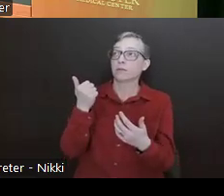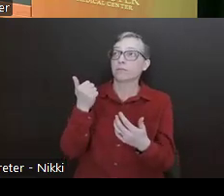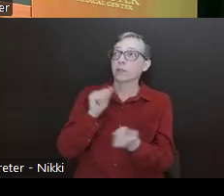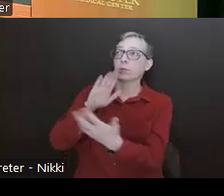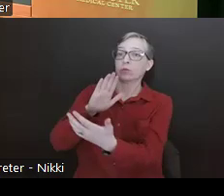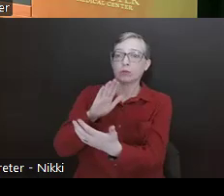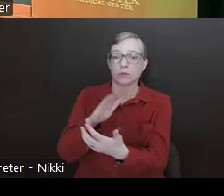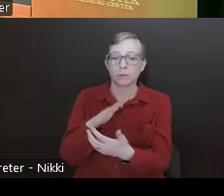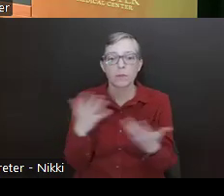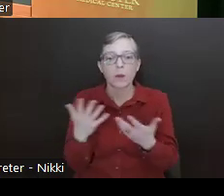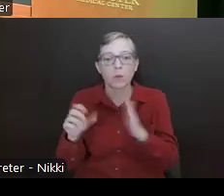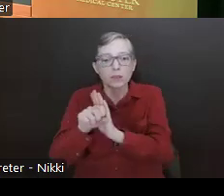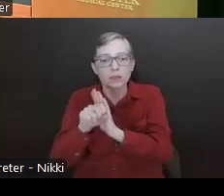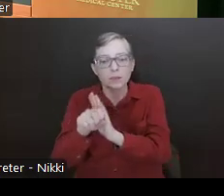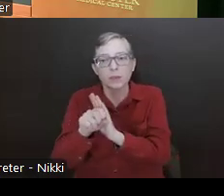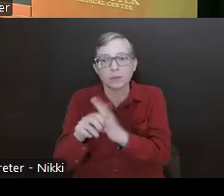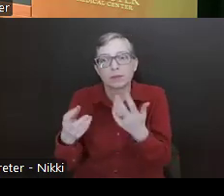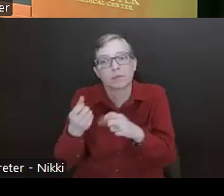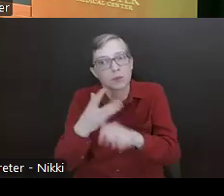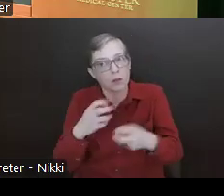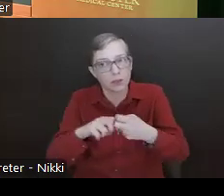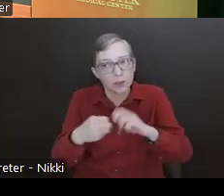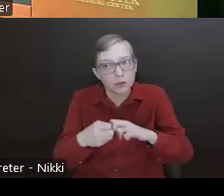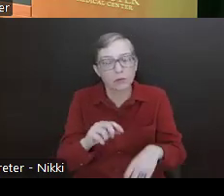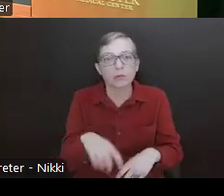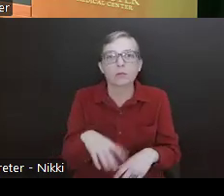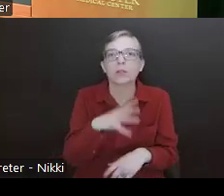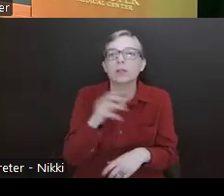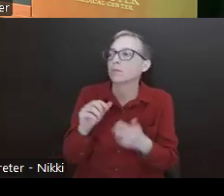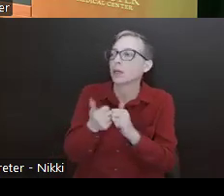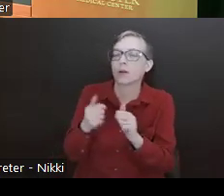most important for them and are there things that I can do to help them with that and I would also